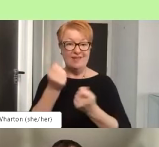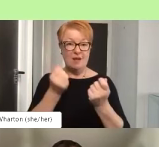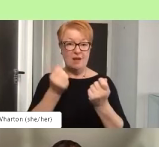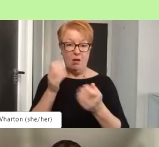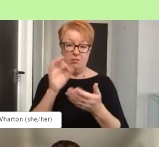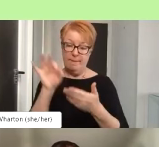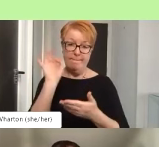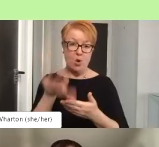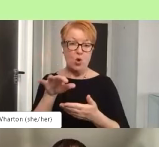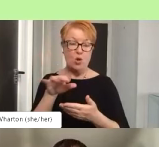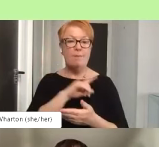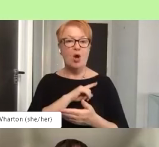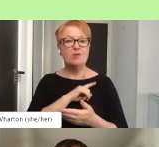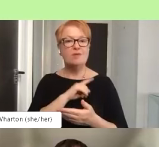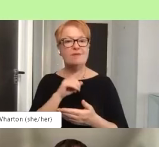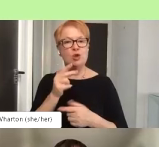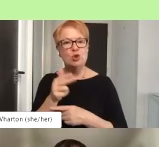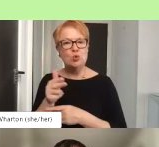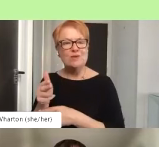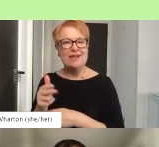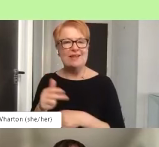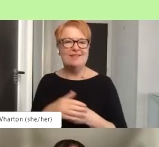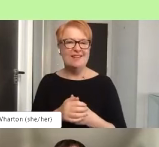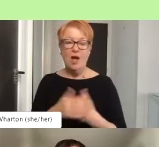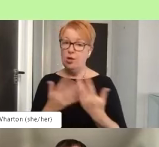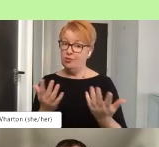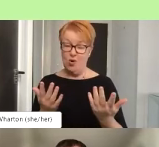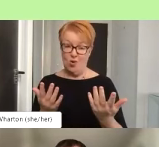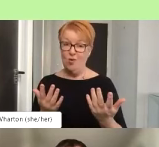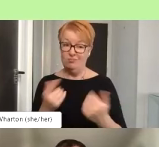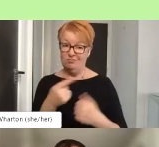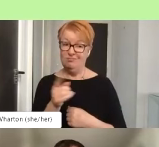So, you can imagine that these things are not just like in some fantasy of